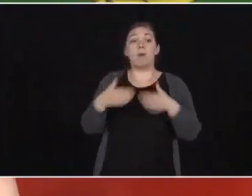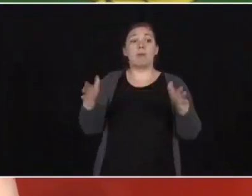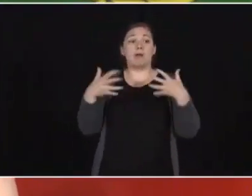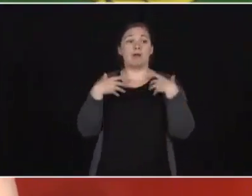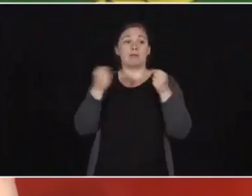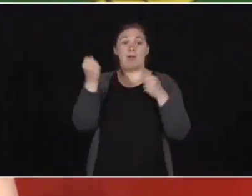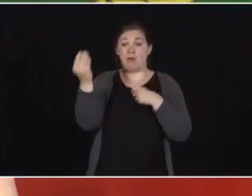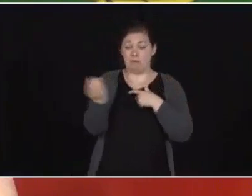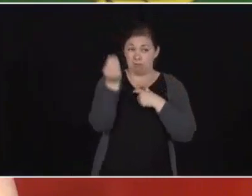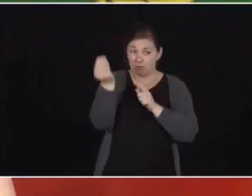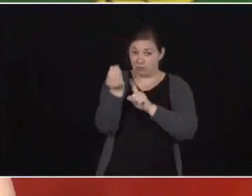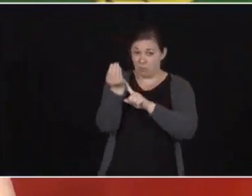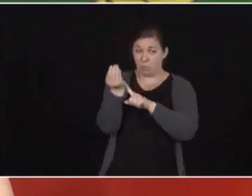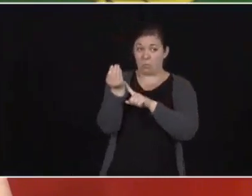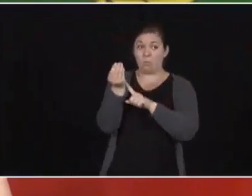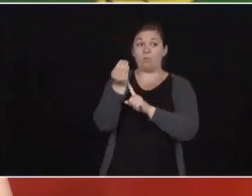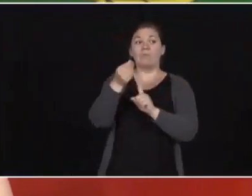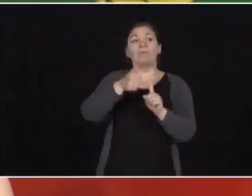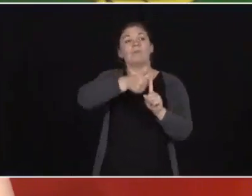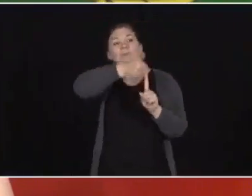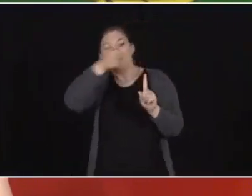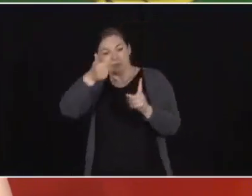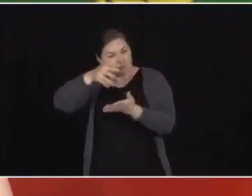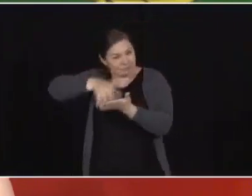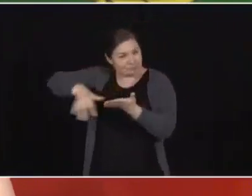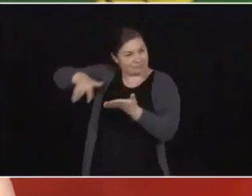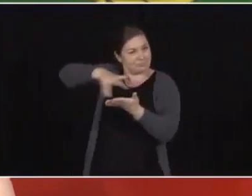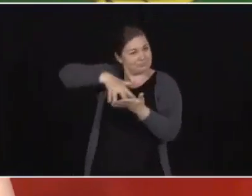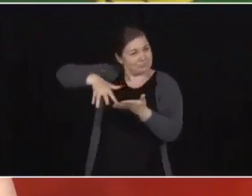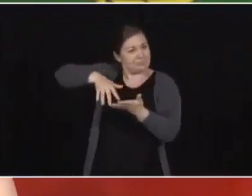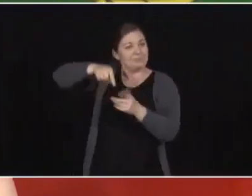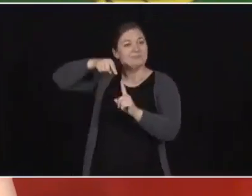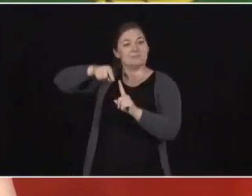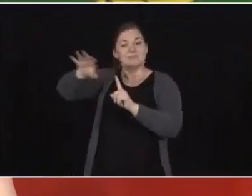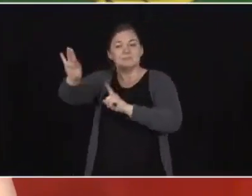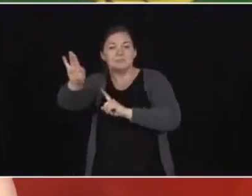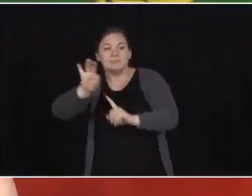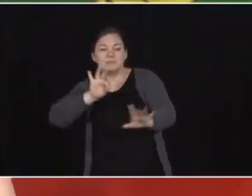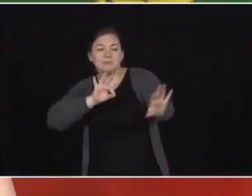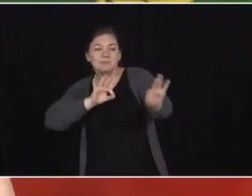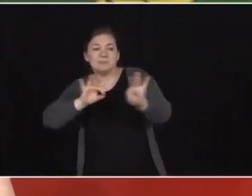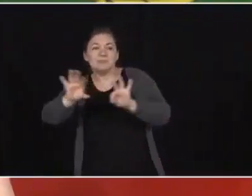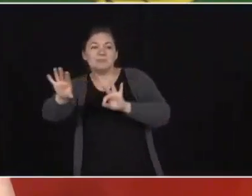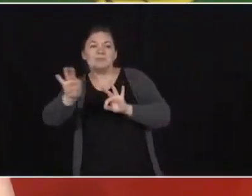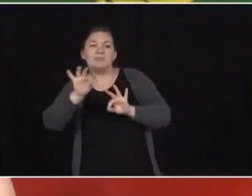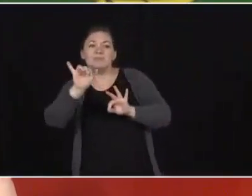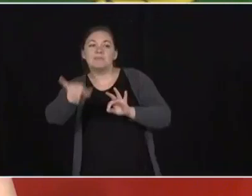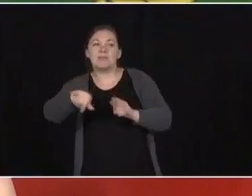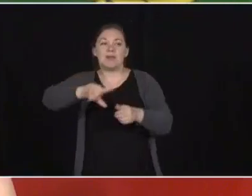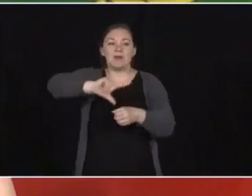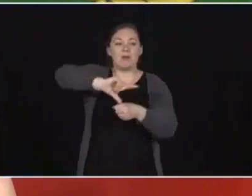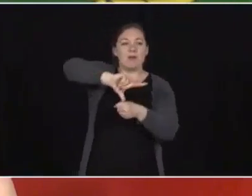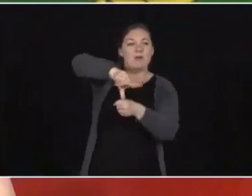especially those among working with sick children. There's another study going on in anterior to understand the represented sampling that is geographically and demographically distributed